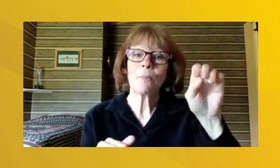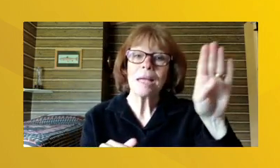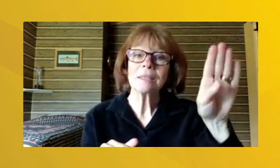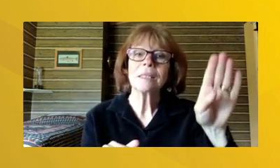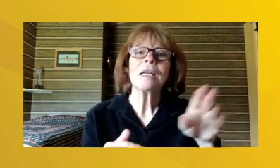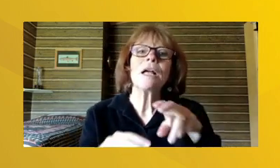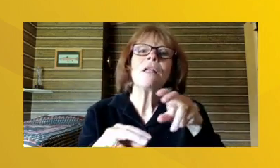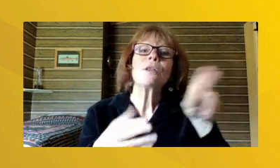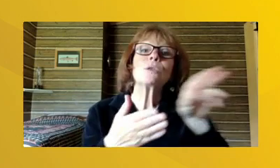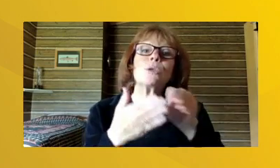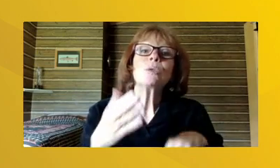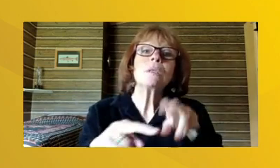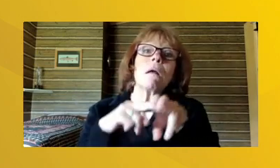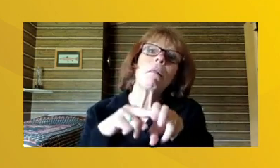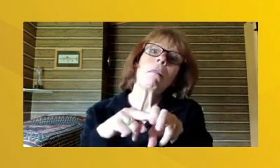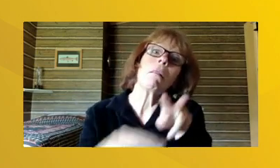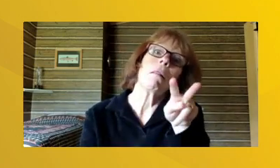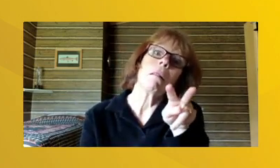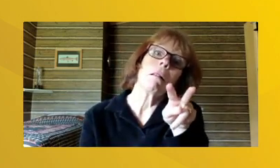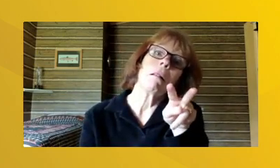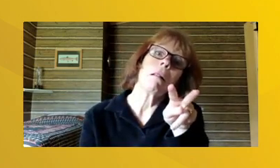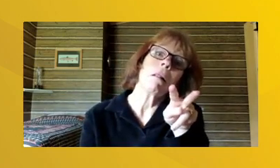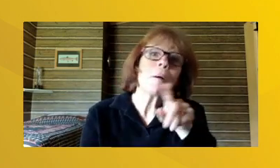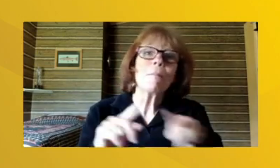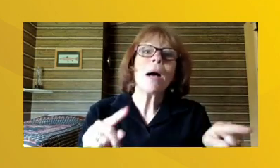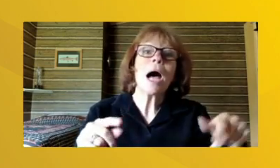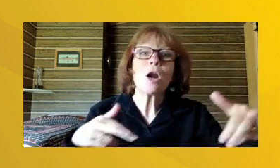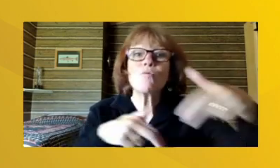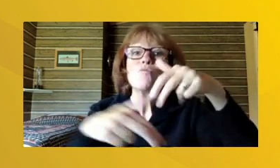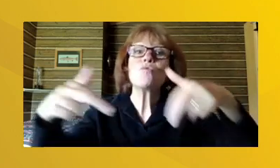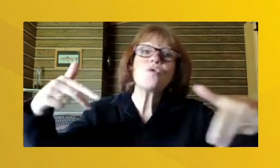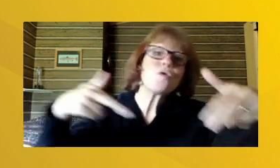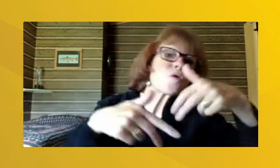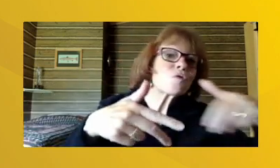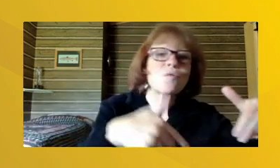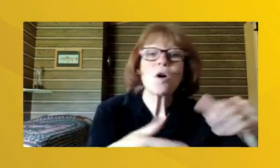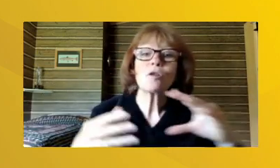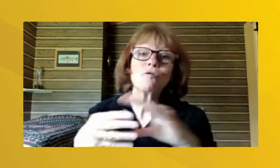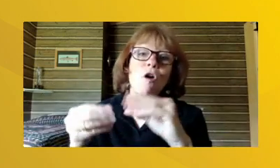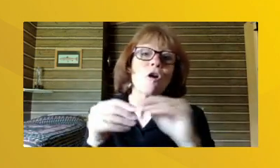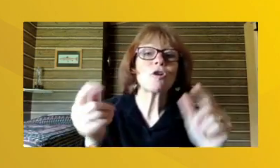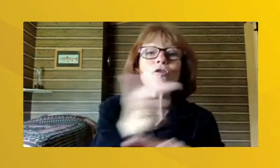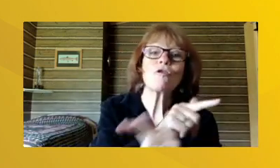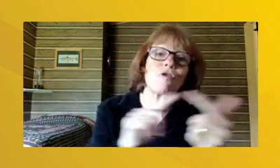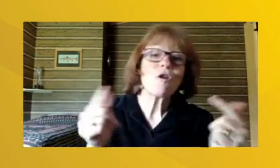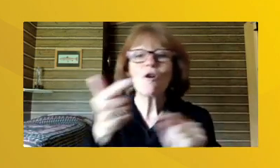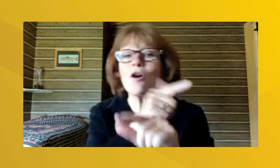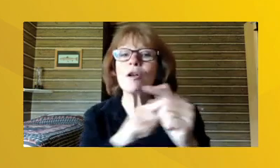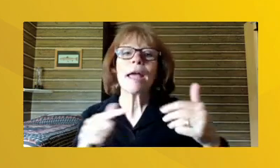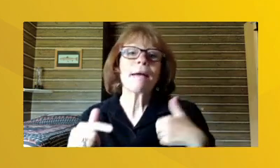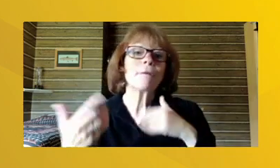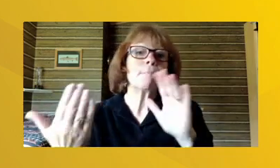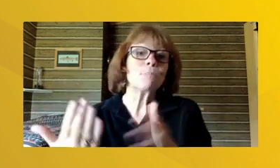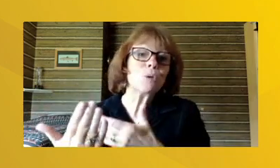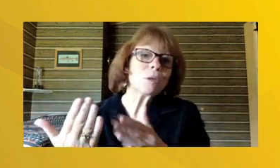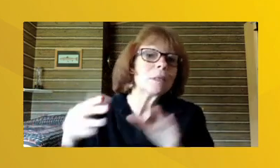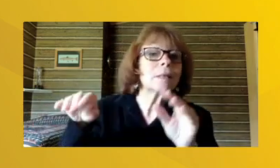They were up and moving and answering questions and talking about it." Our field trips are defined by their music and movement base, and we're going to jump